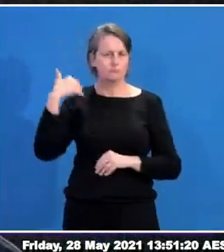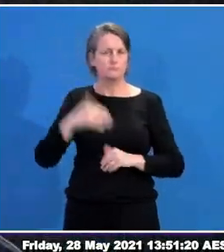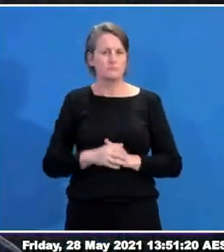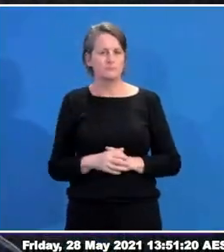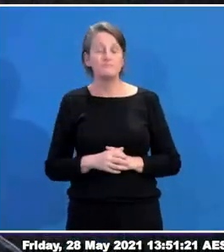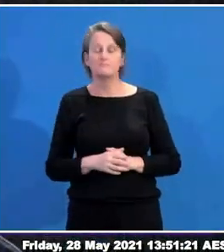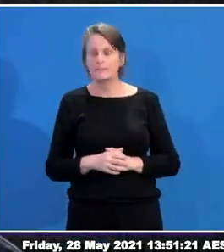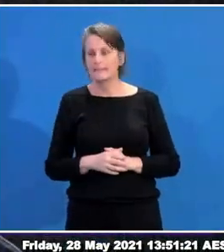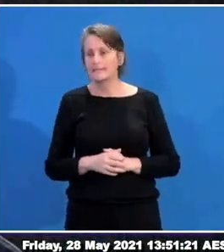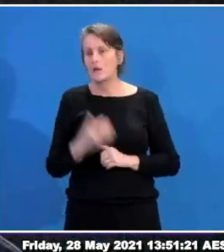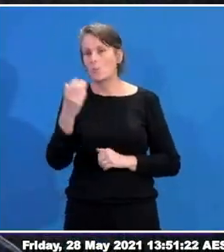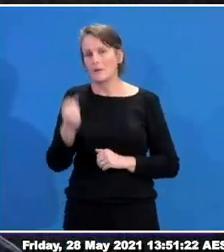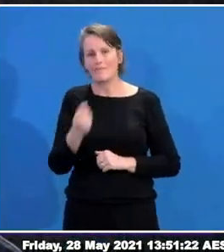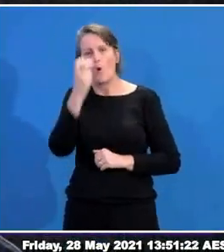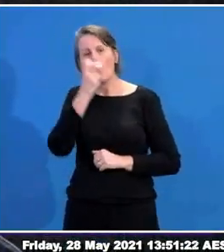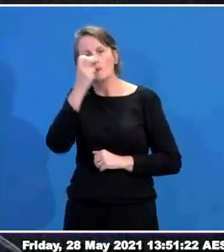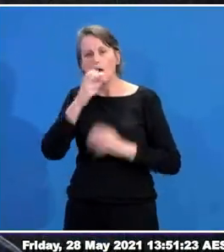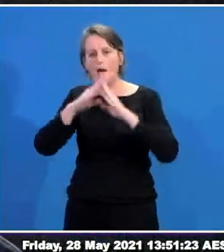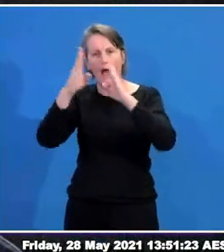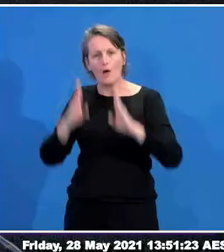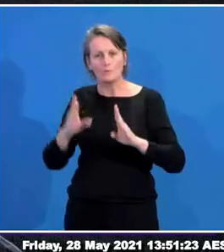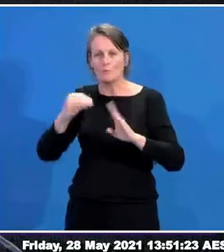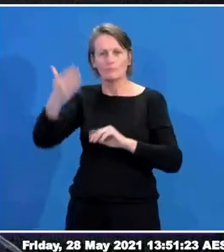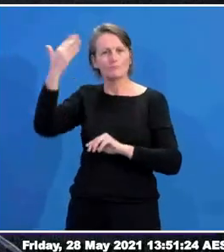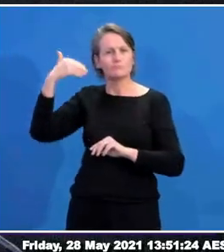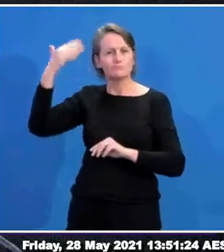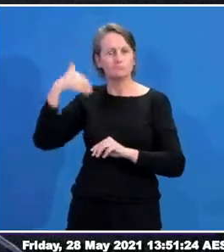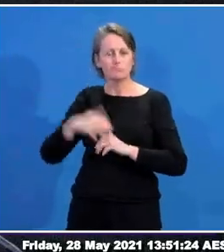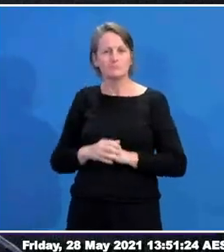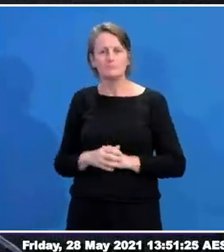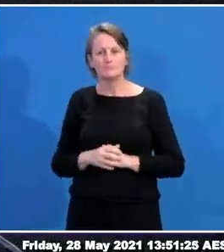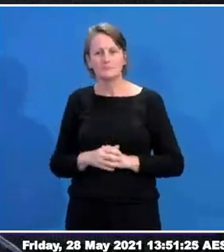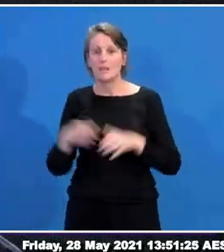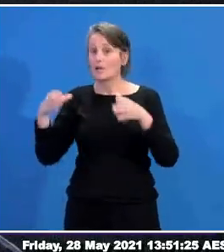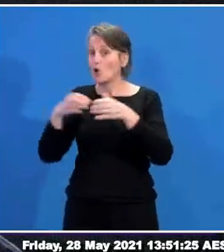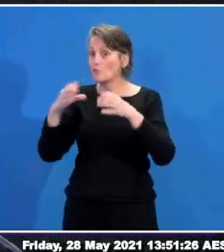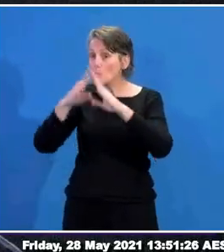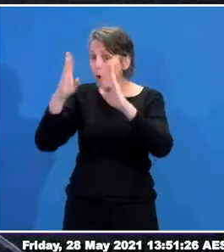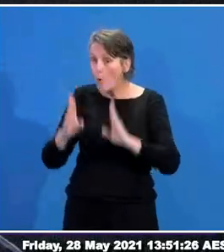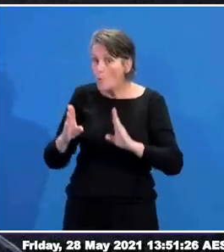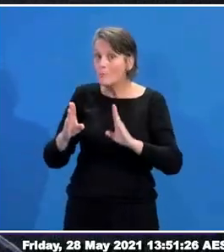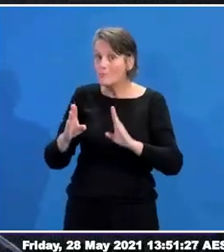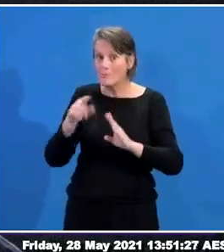MR McNAUGHTON: There are a lot of what we call legacy properties, which is the traditional group homes, you might have heard that language.